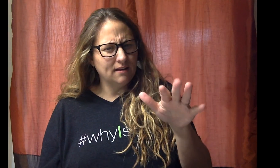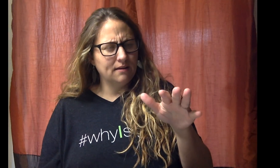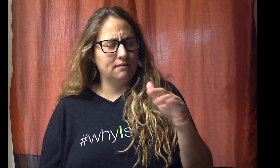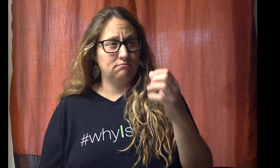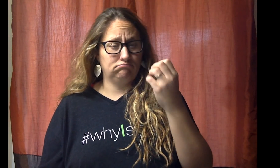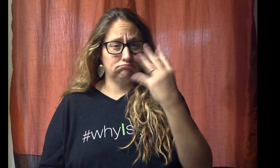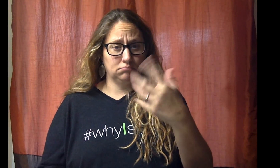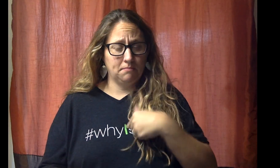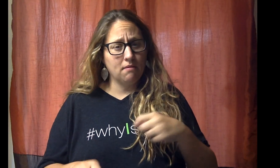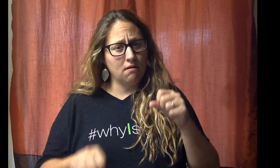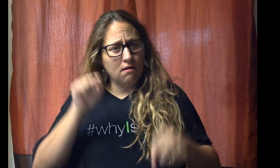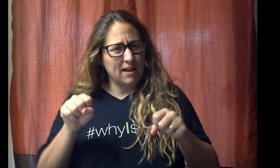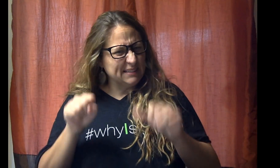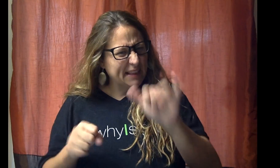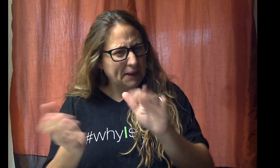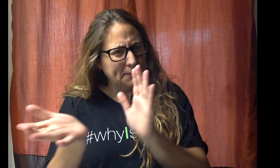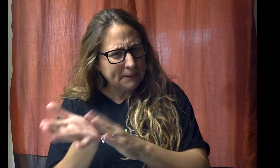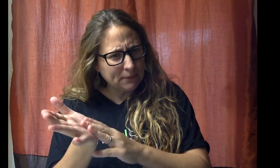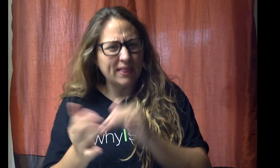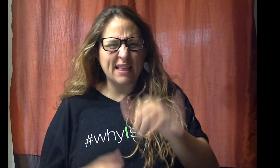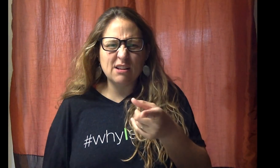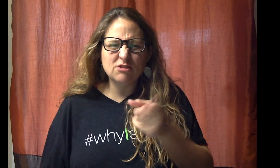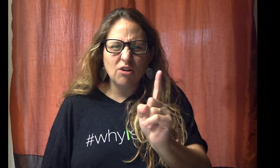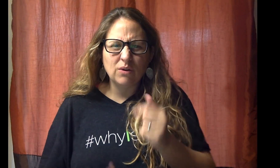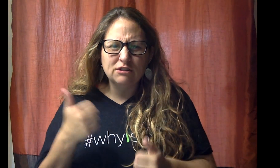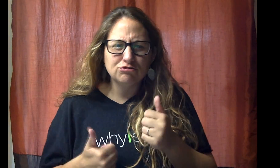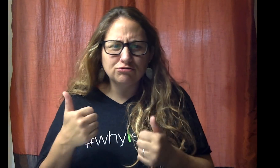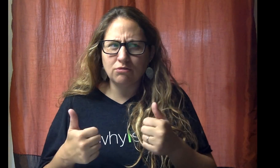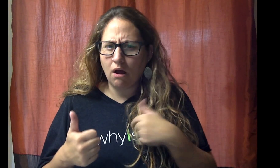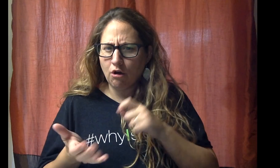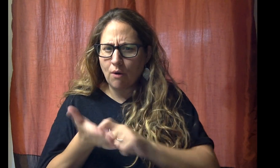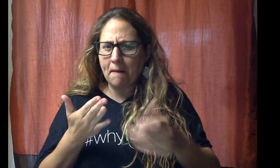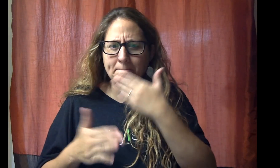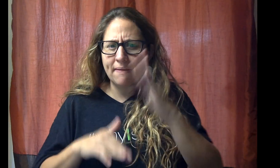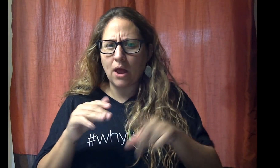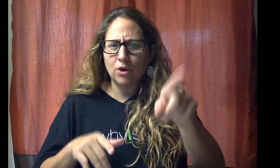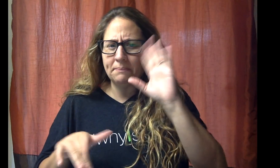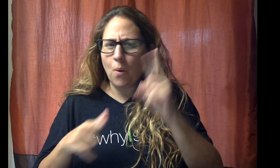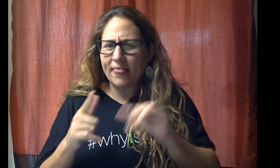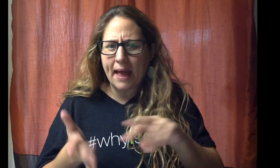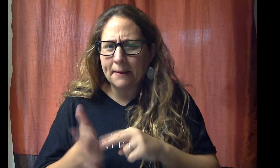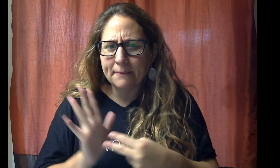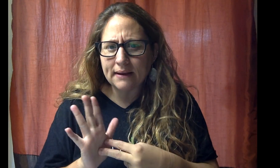“I am not sure if that was a compliment, or an insult. I write better than you expected. What does that mean?”